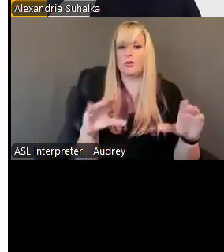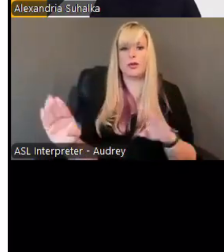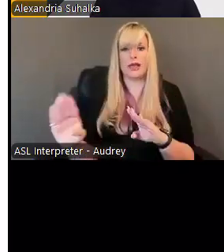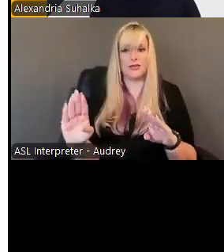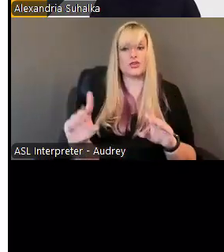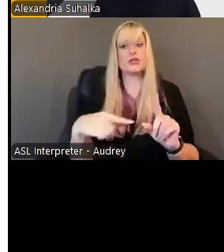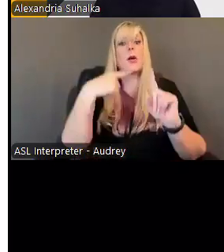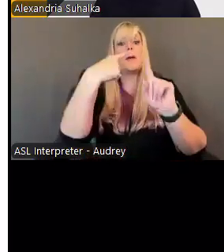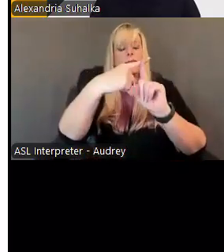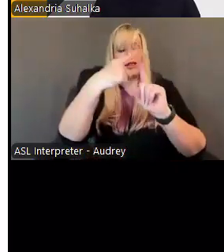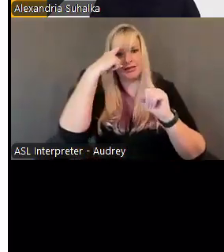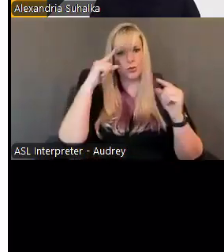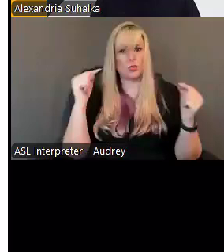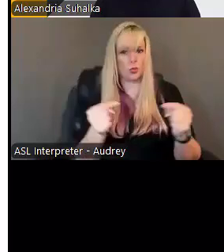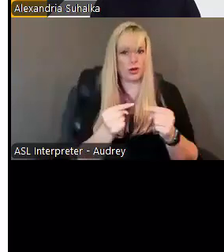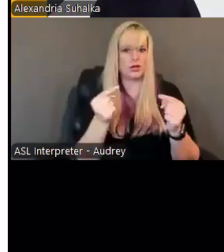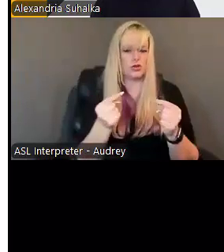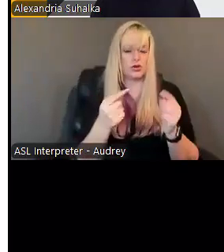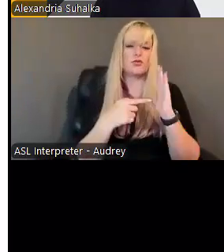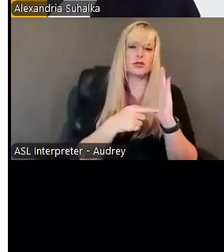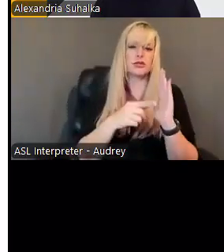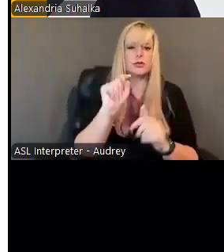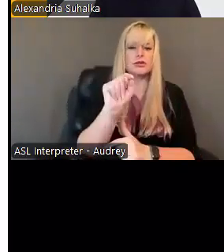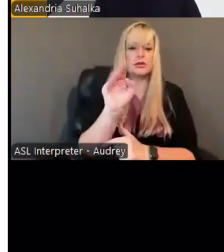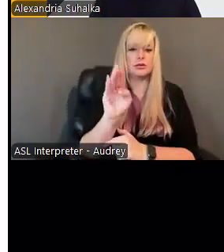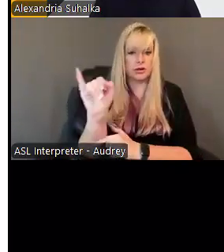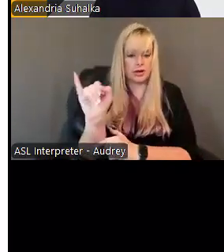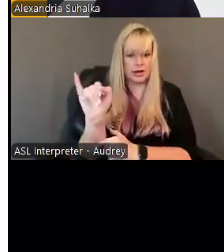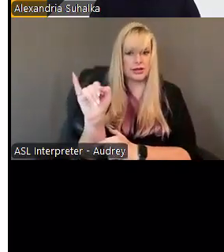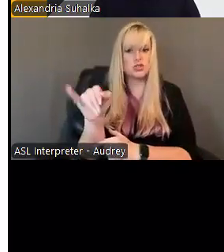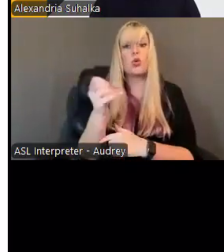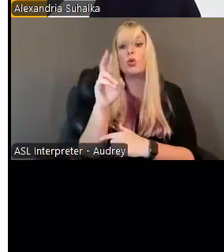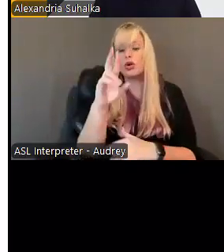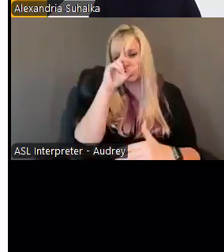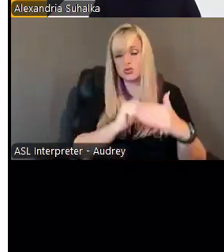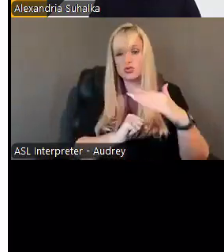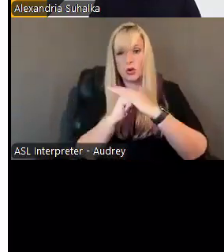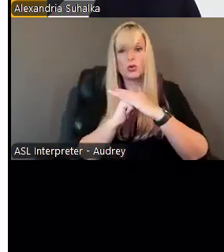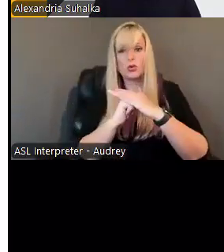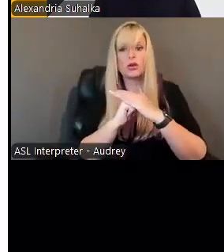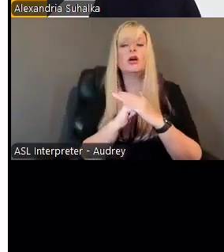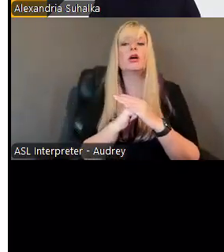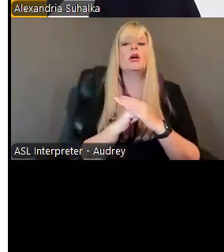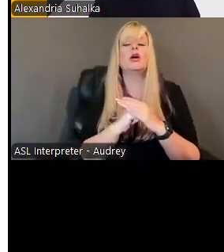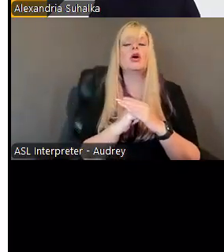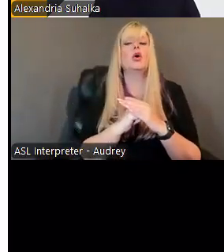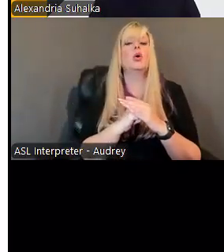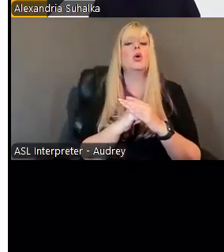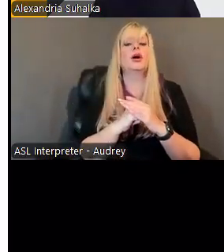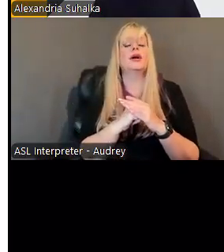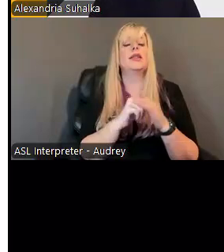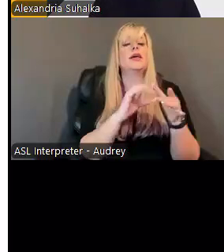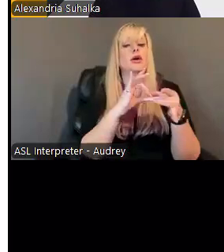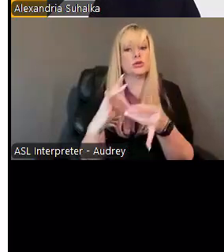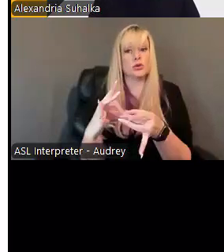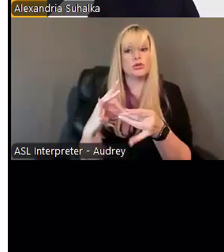brain injury like a traumatic brain injury or a stroke, they're associated with an increased risk